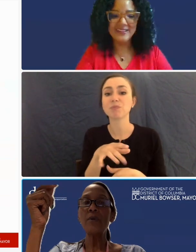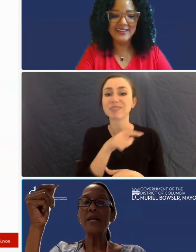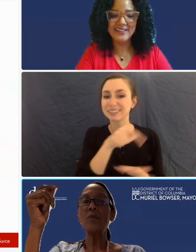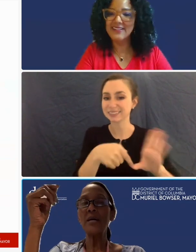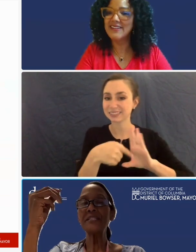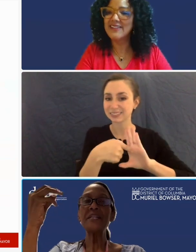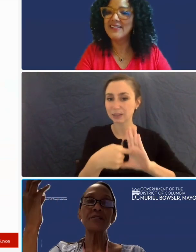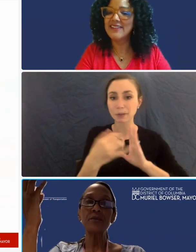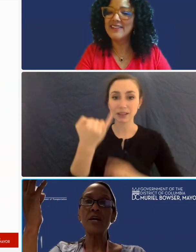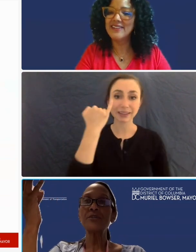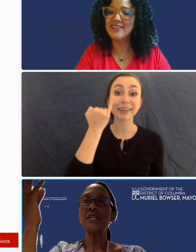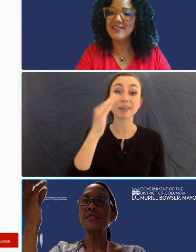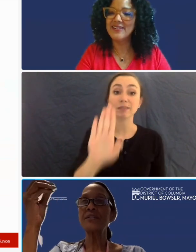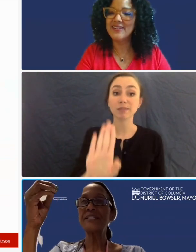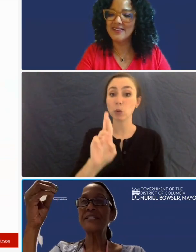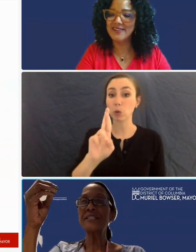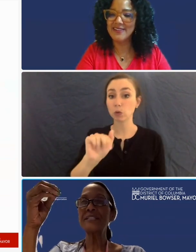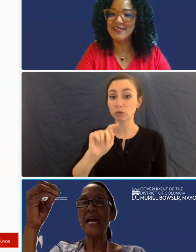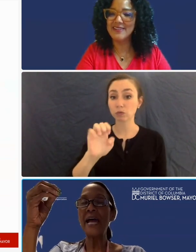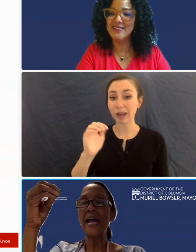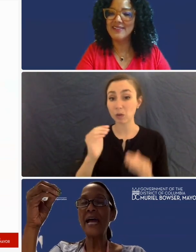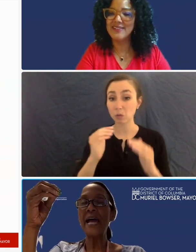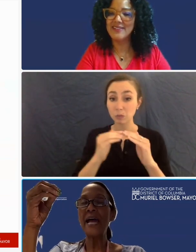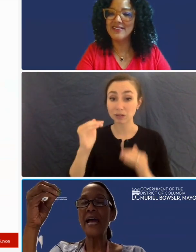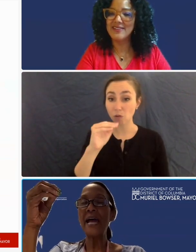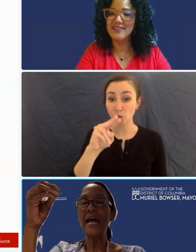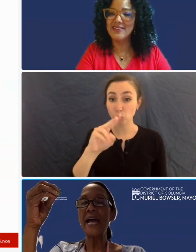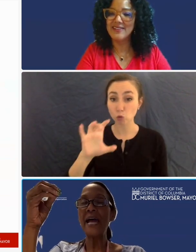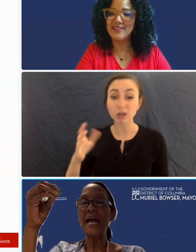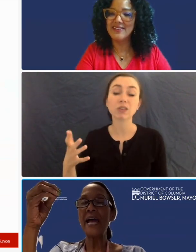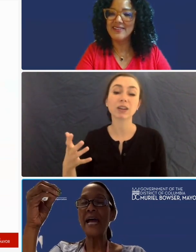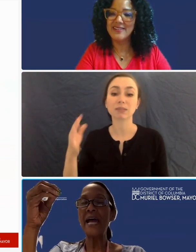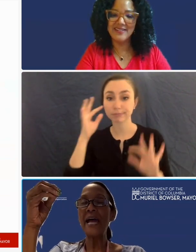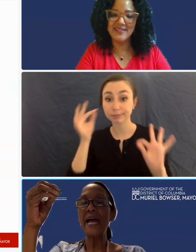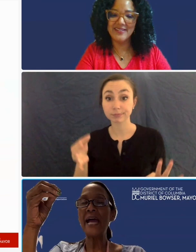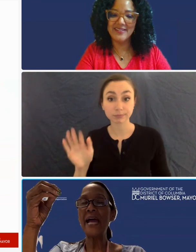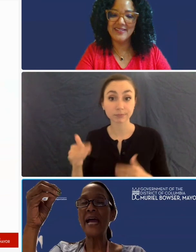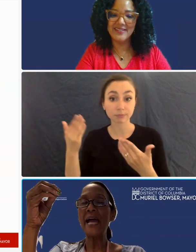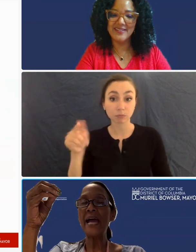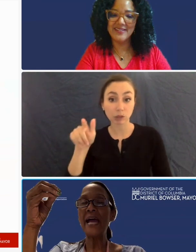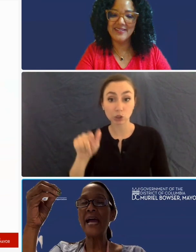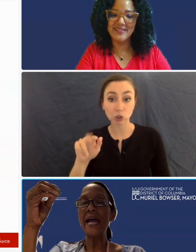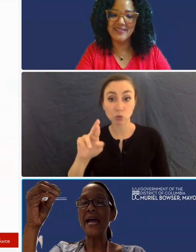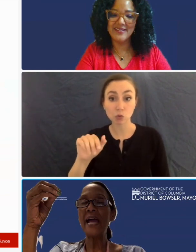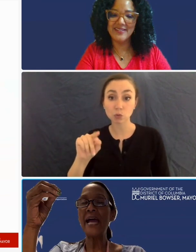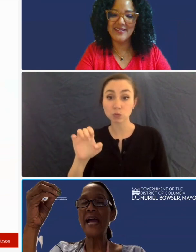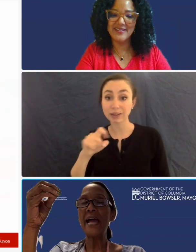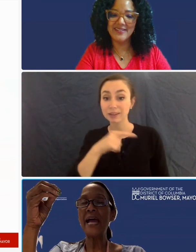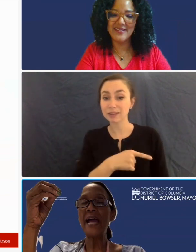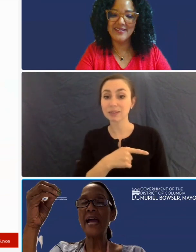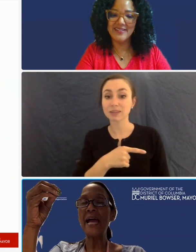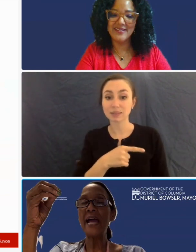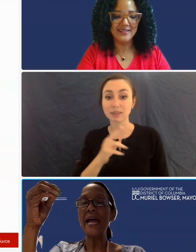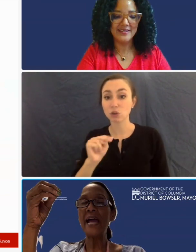was in the 200 and you decided to offer a lower rate this unit still requires that you submit your